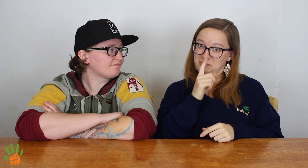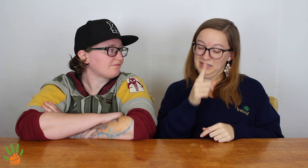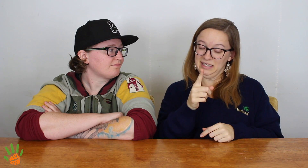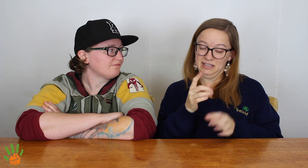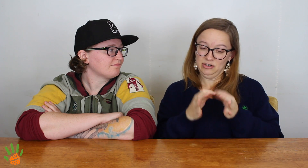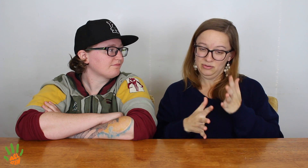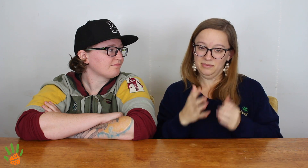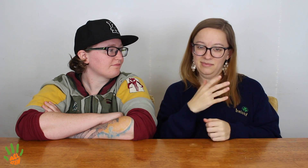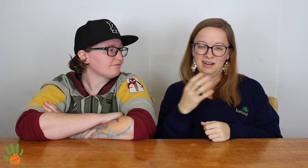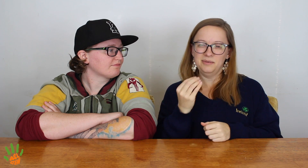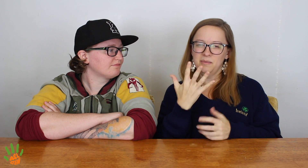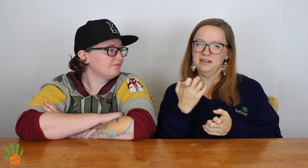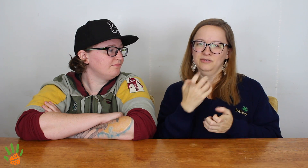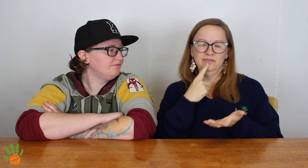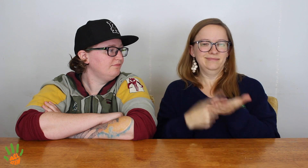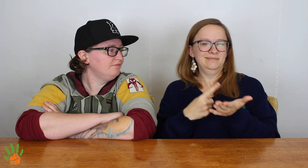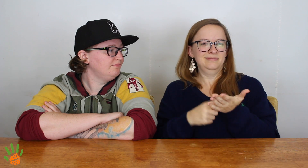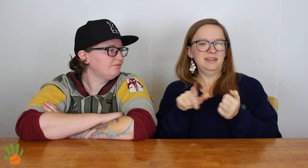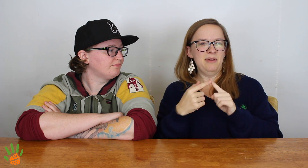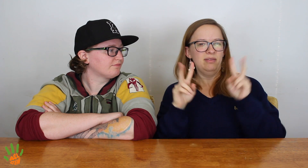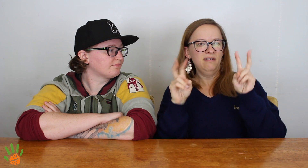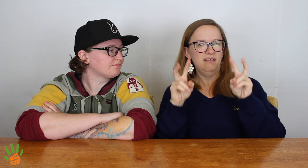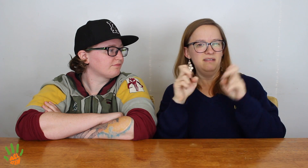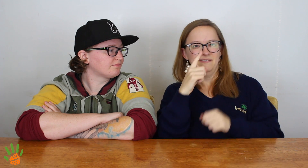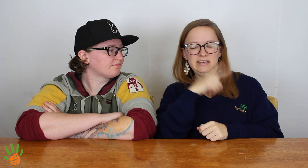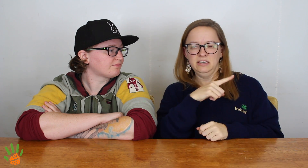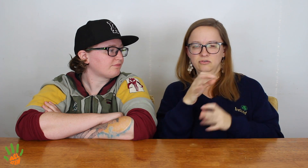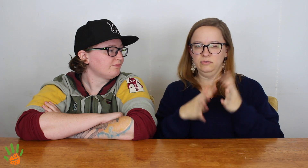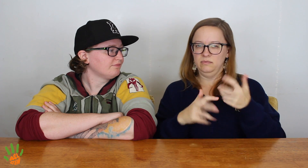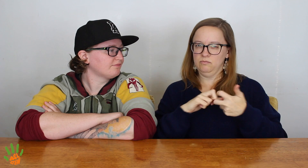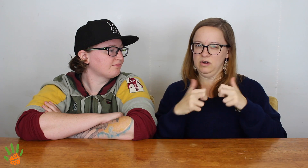It wasn't actual interpreting. So we kind of wanted to talk about that topic of